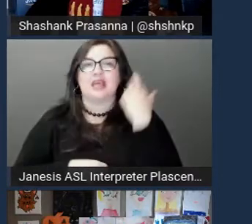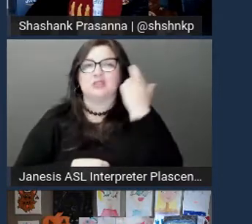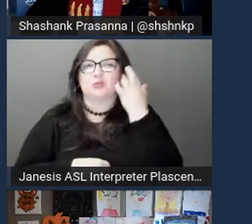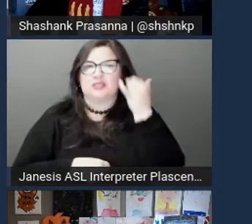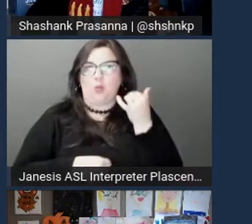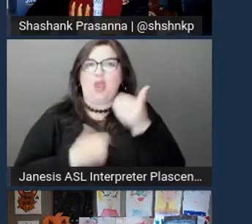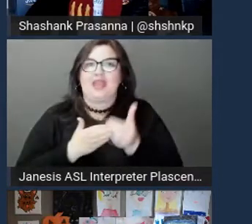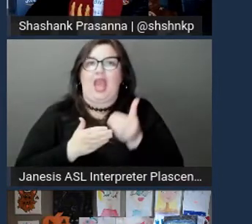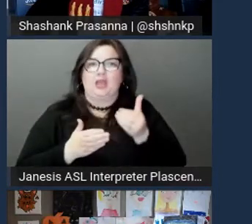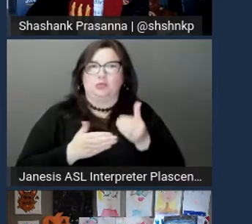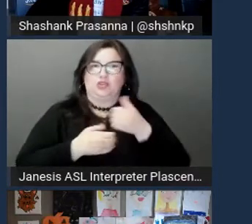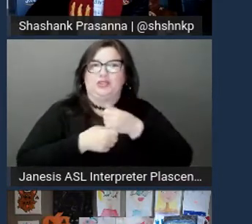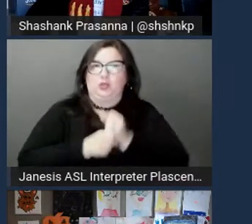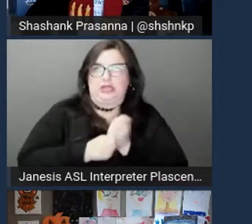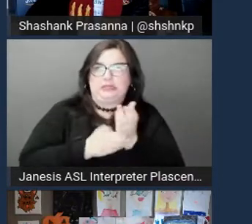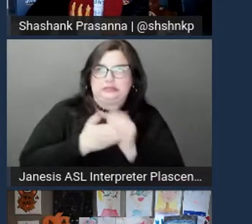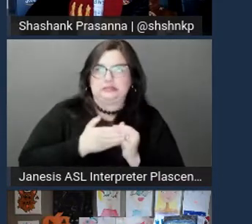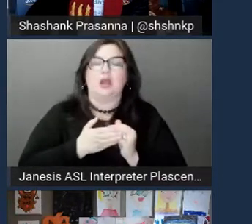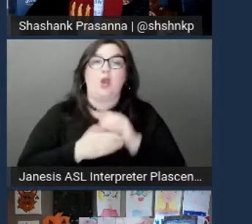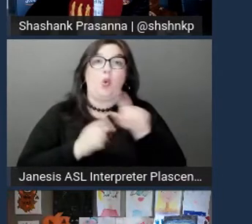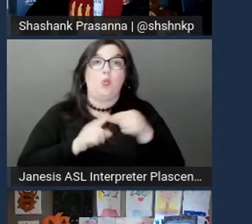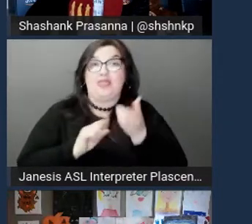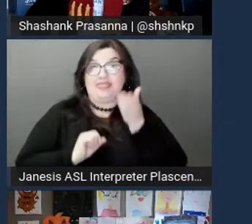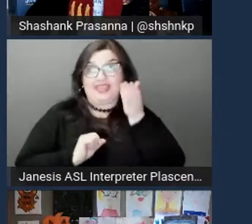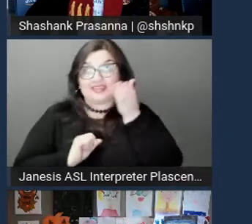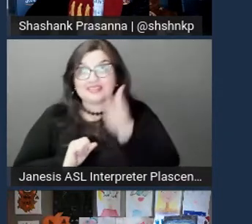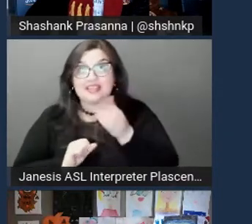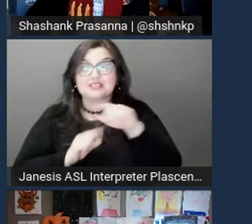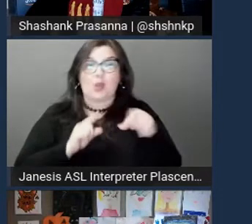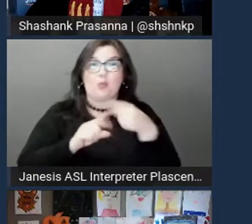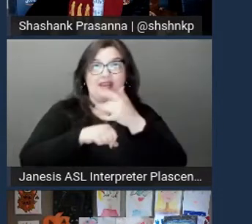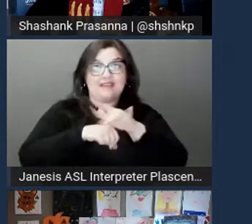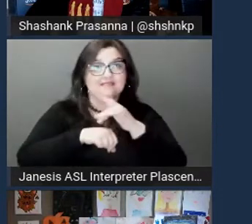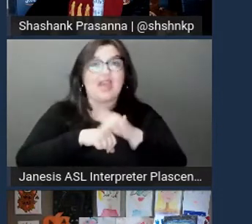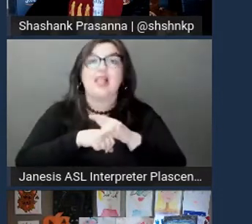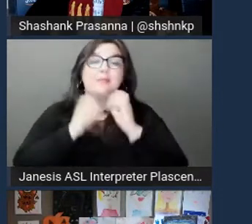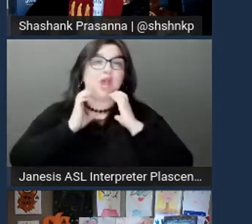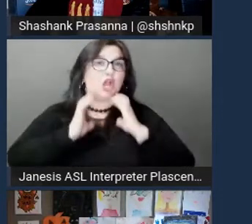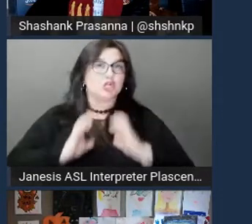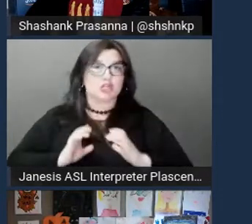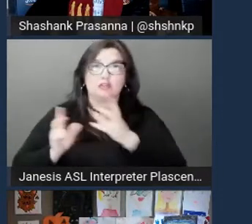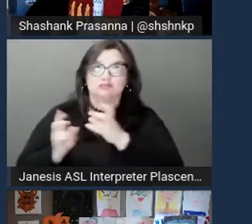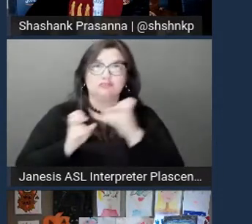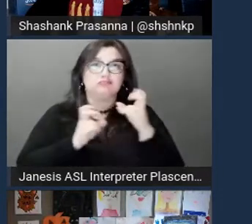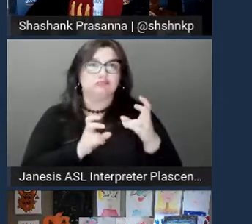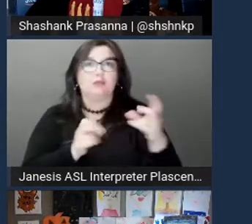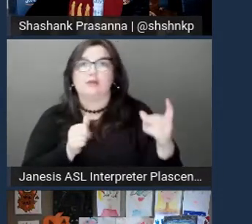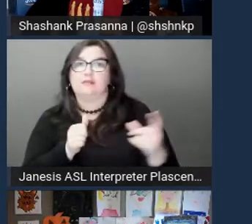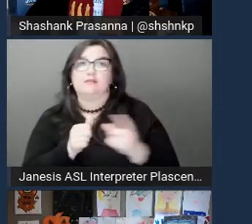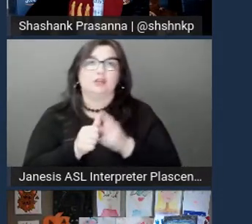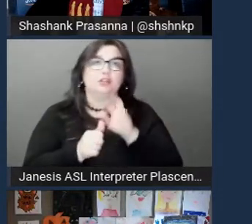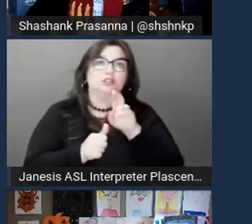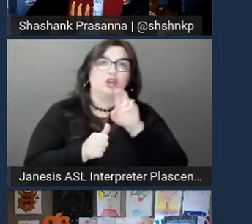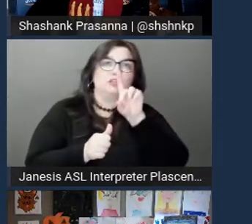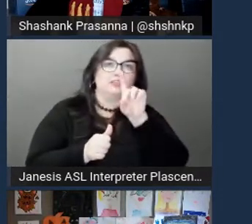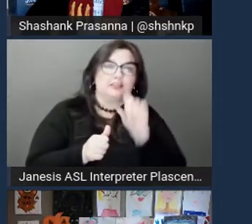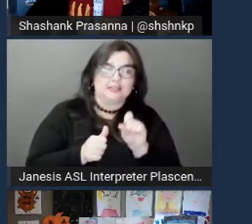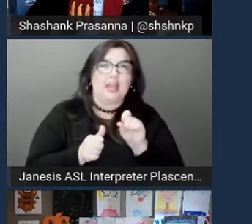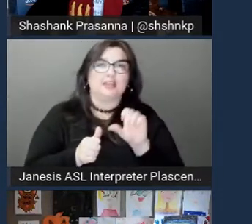but once they exist, once they're available, customer can go ahead and create the first RDS Custom instance. And from now on,